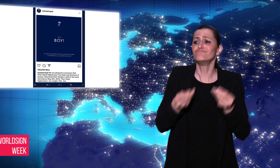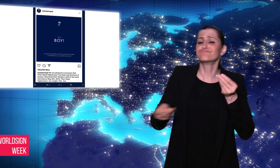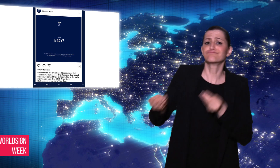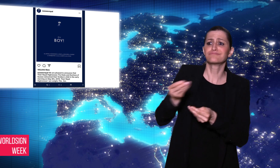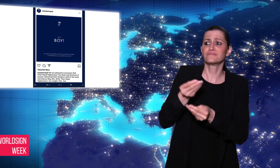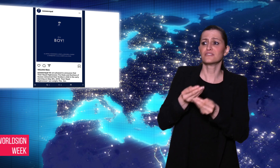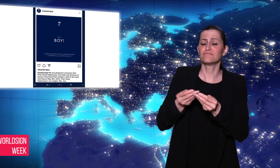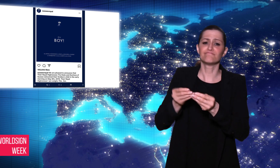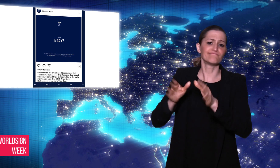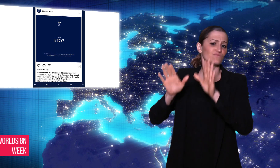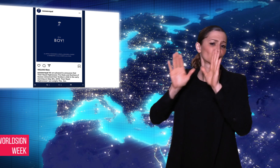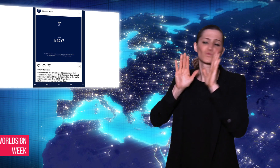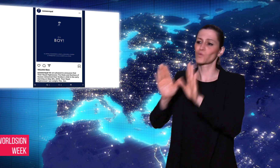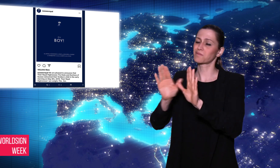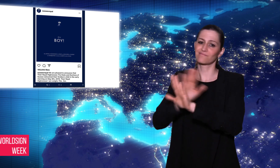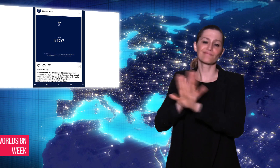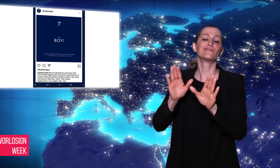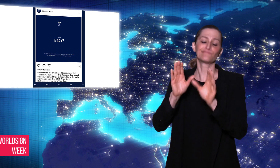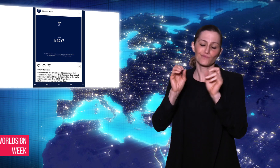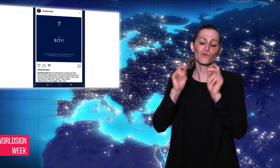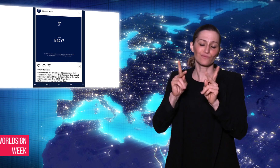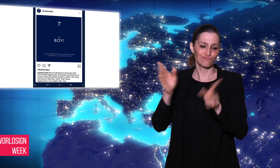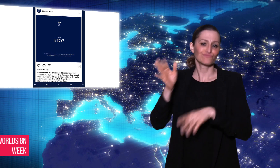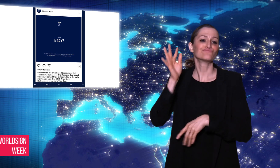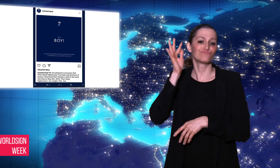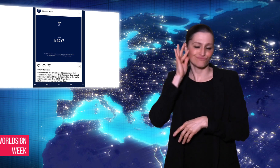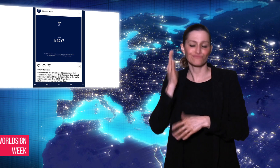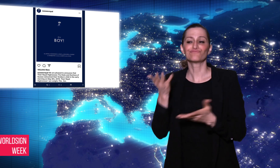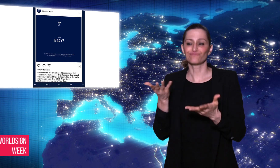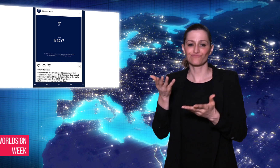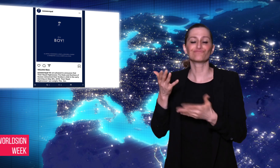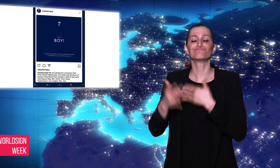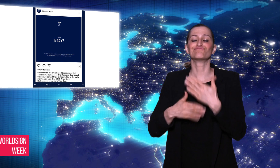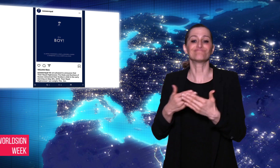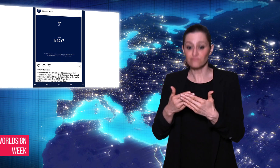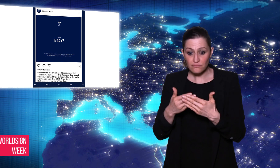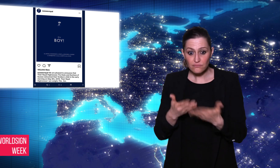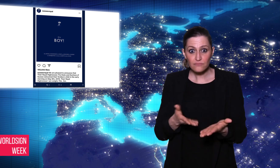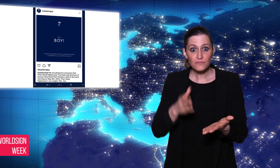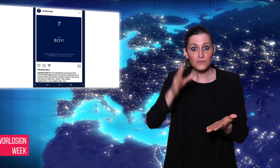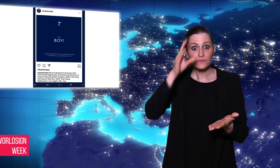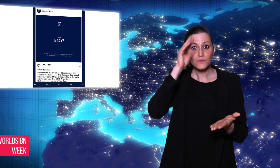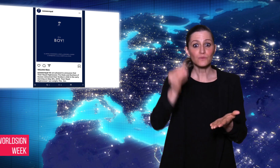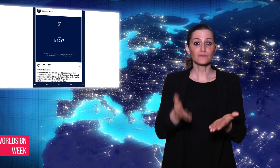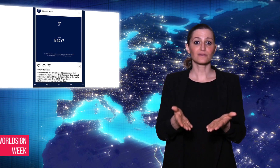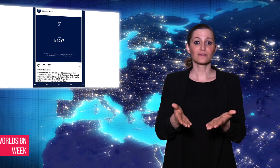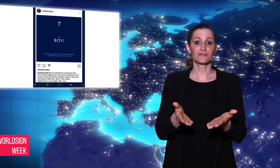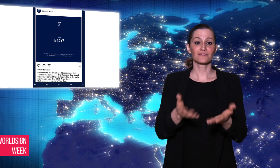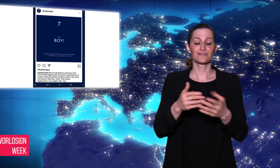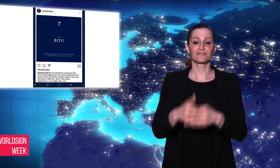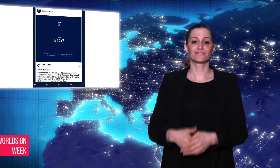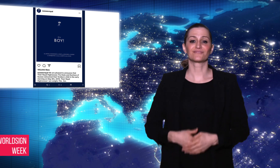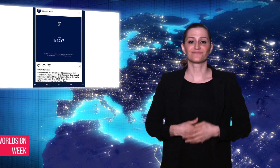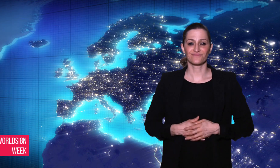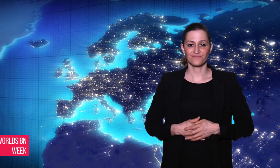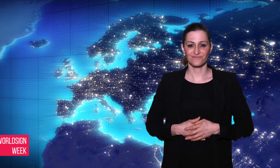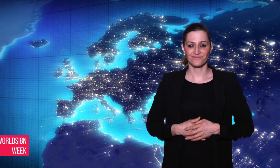would be a girl prior to the birth.